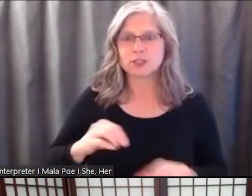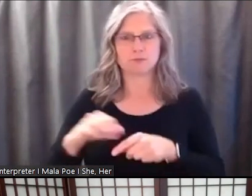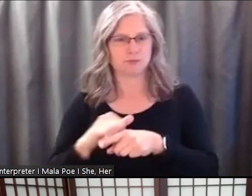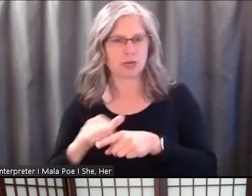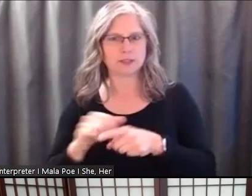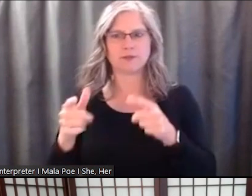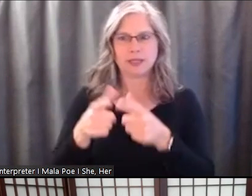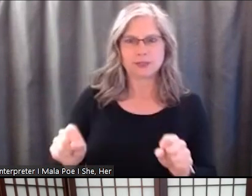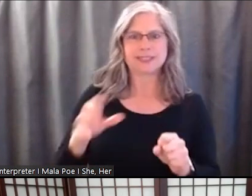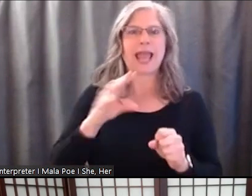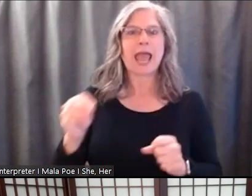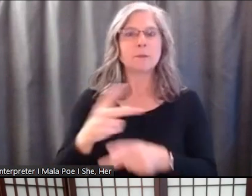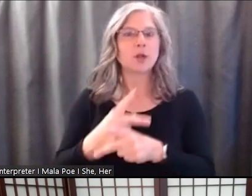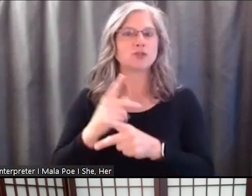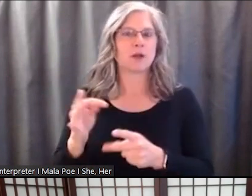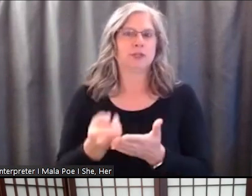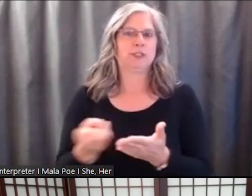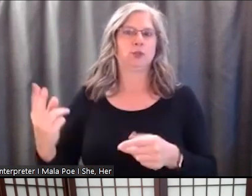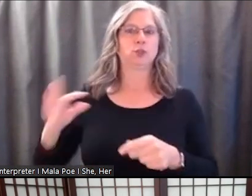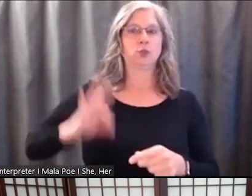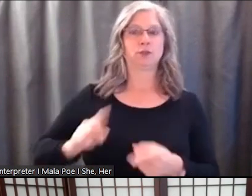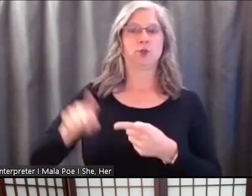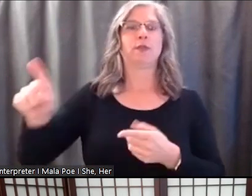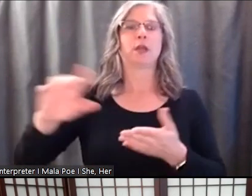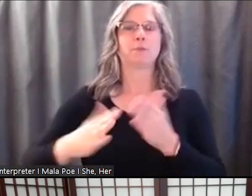and to the production of resources useful to the community of native speakers."